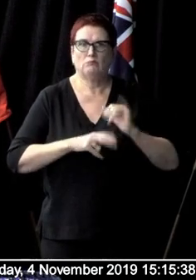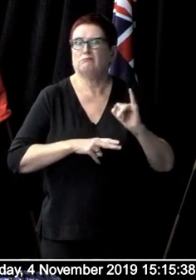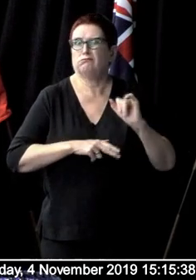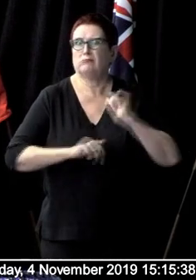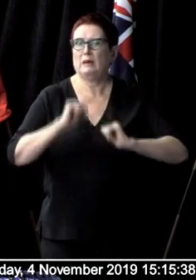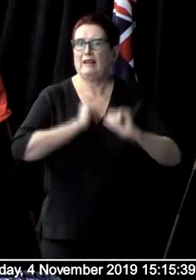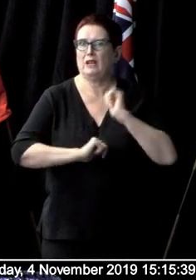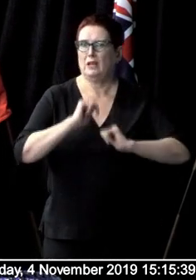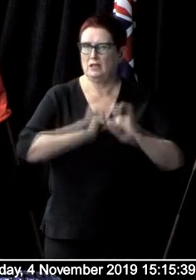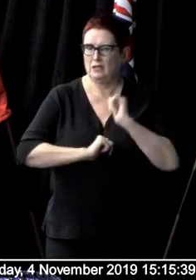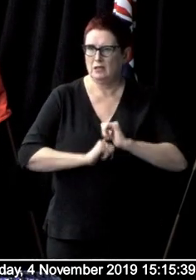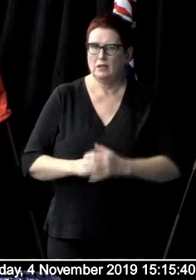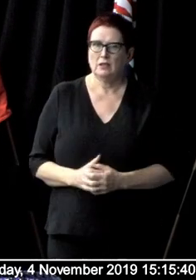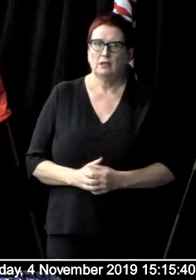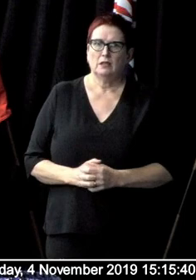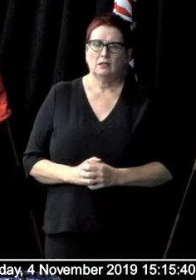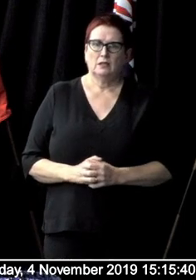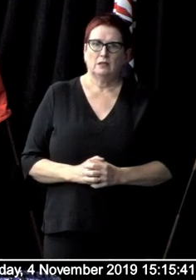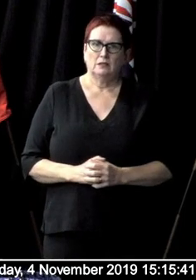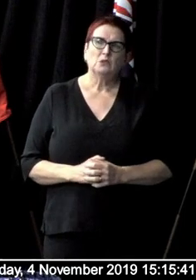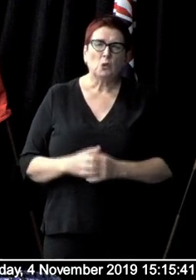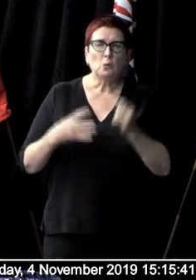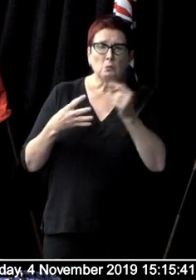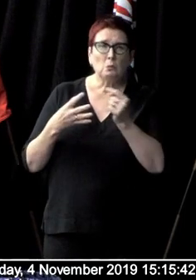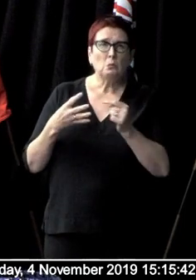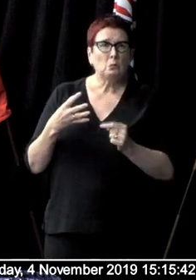They would be the main instances.